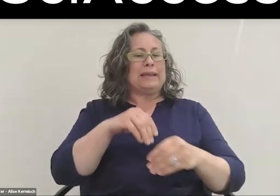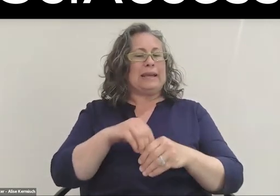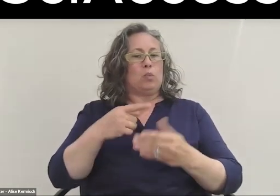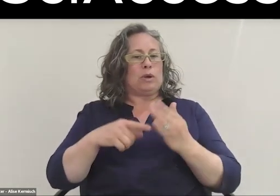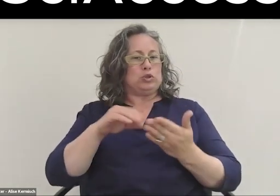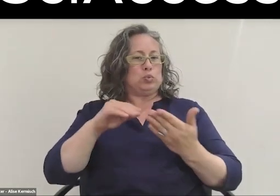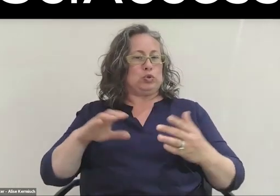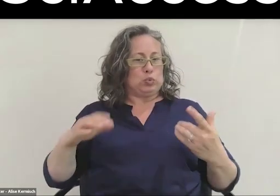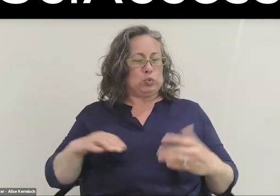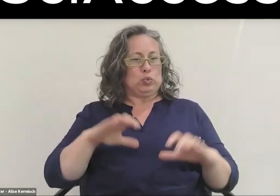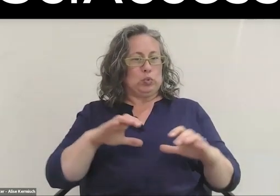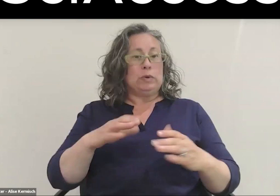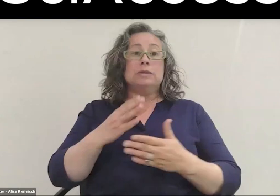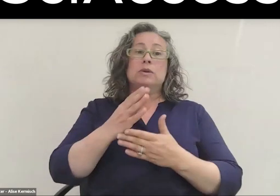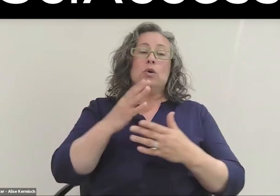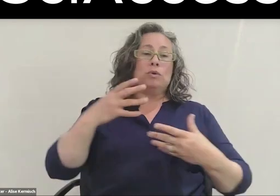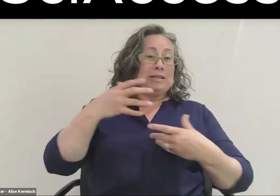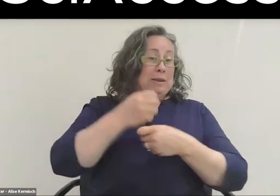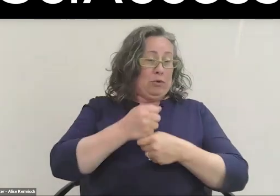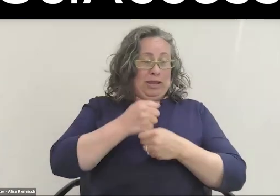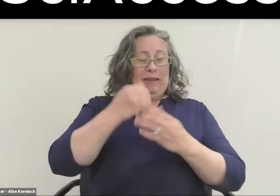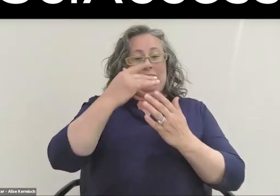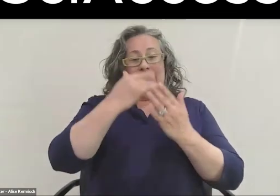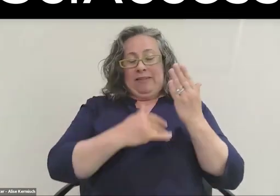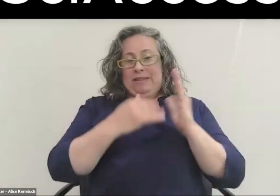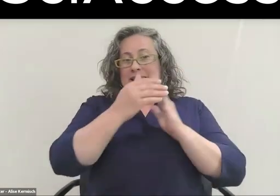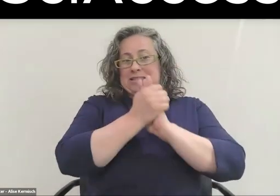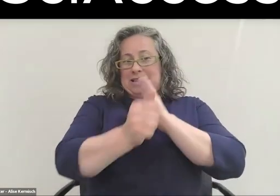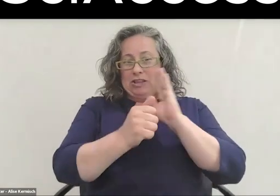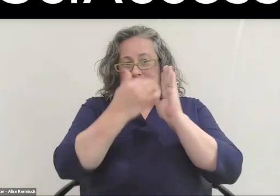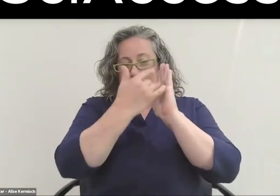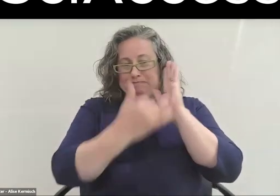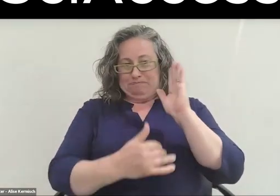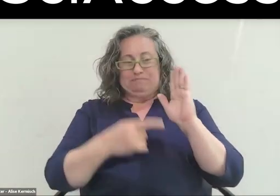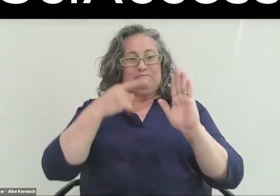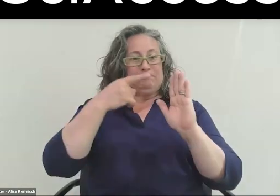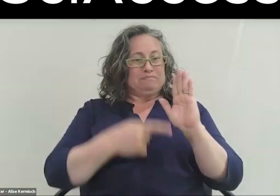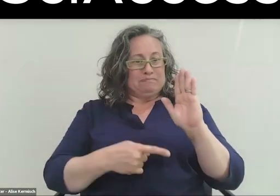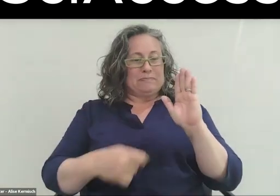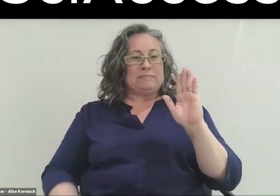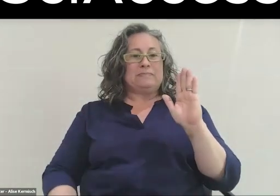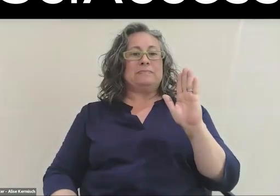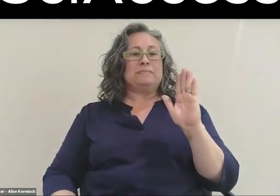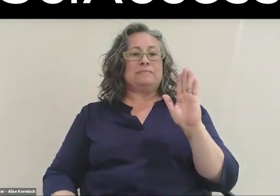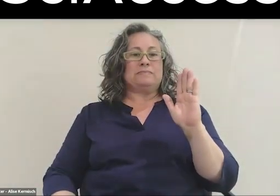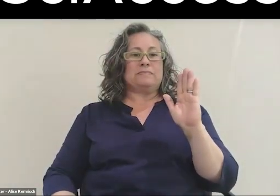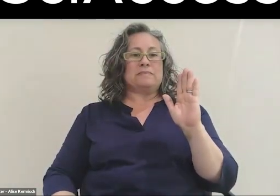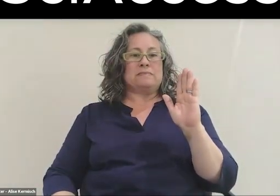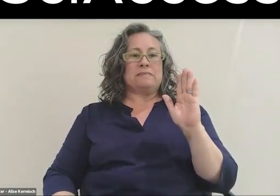Summary of the skills. Independent and critical thinking, analysis, problem-solving, working in a team,